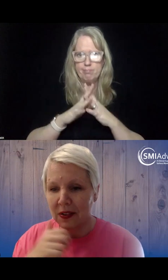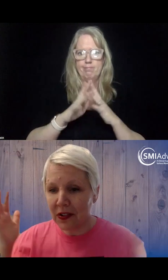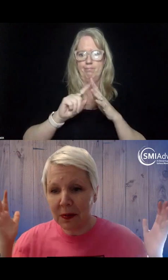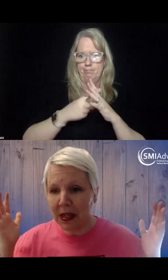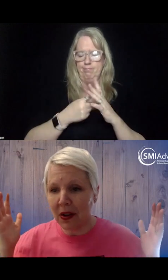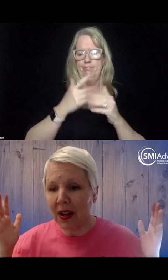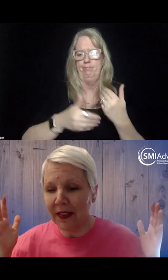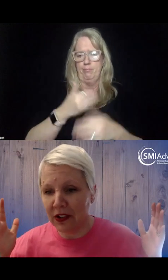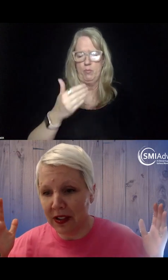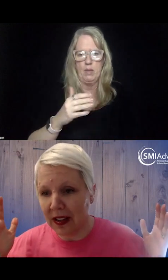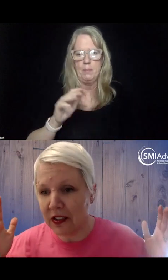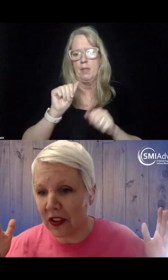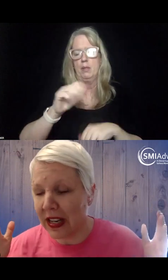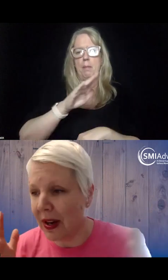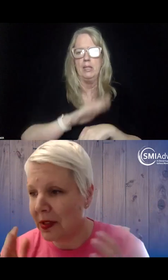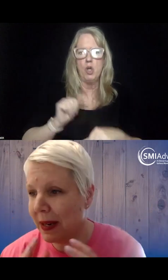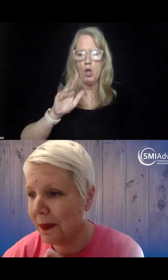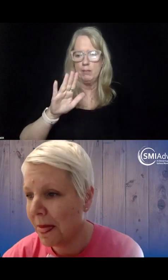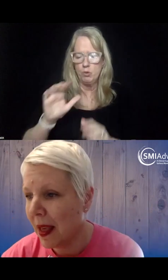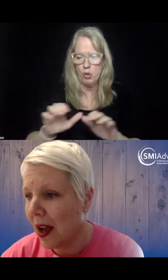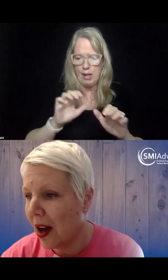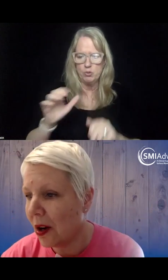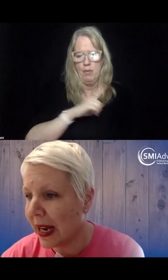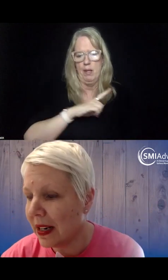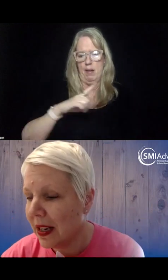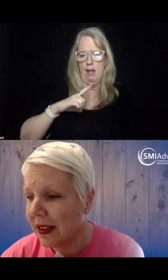THIS COULD BE YOUR CALL TO ACTION. ALL RIGHT.